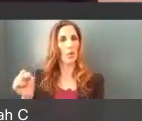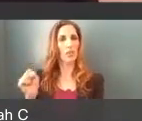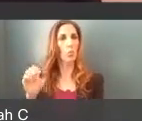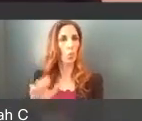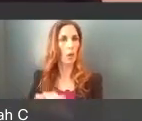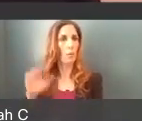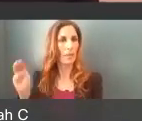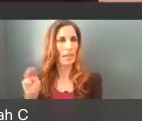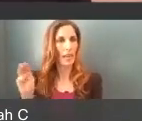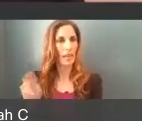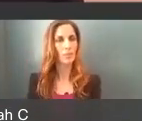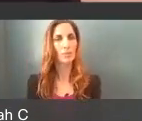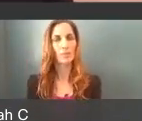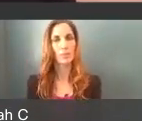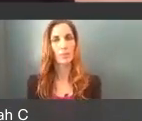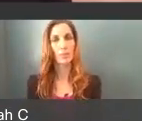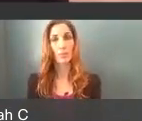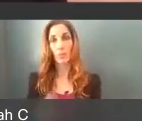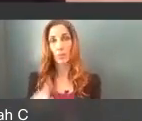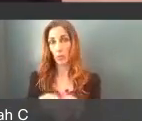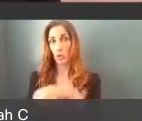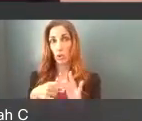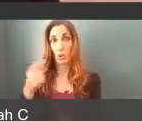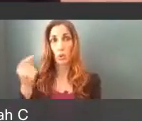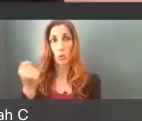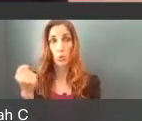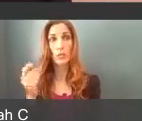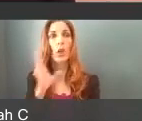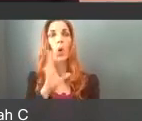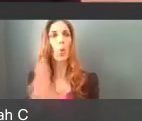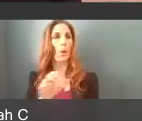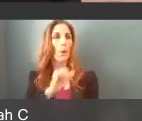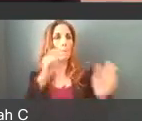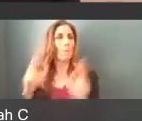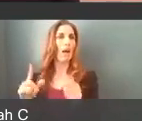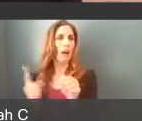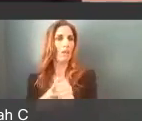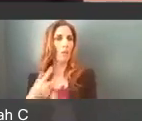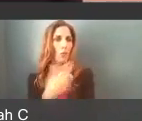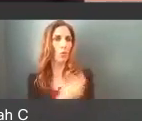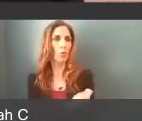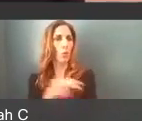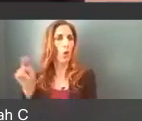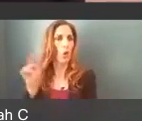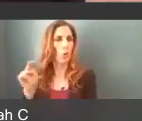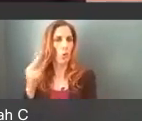Beginning Tuesday, we will resume first doses at Norristown High School and continue second